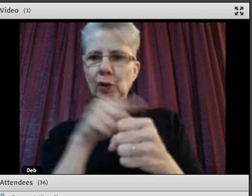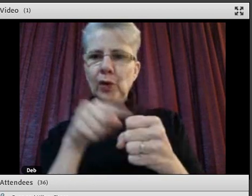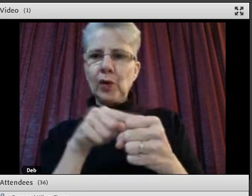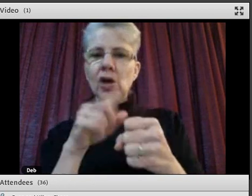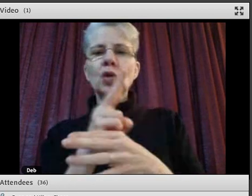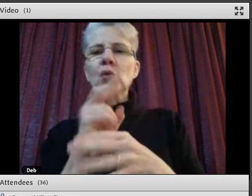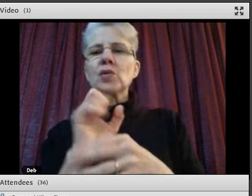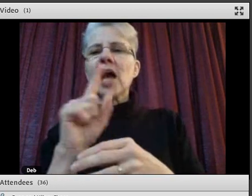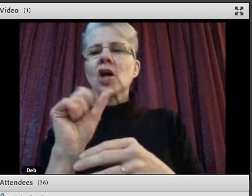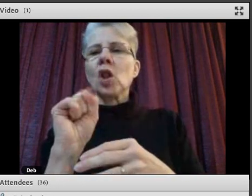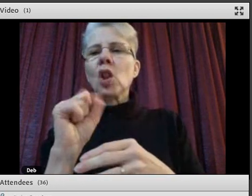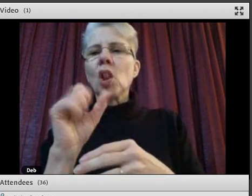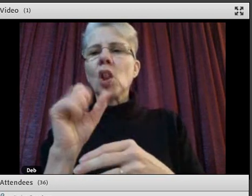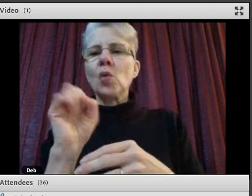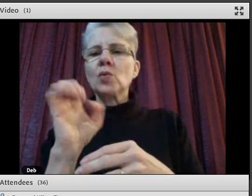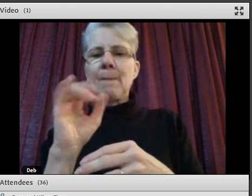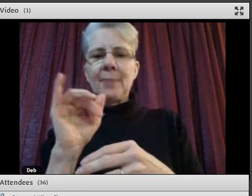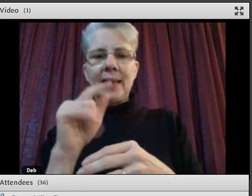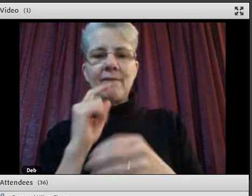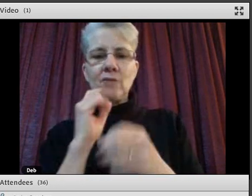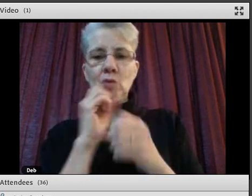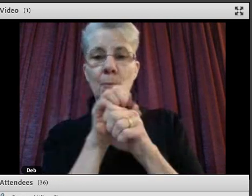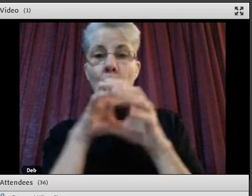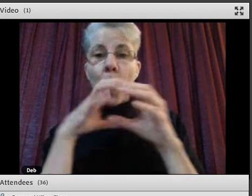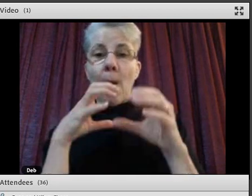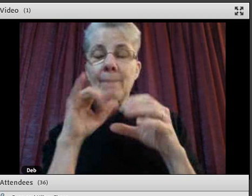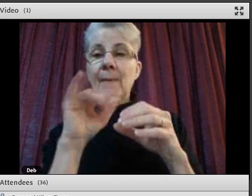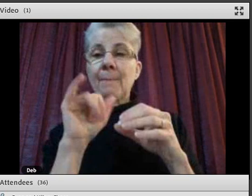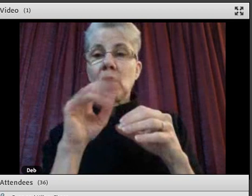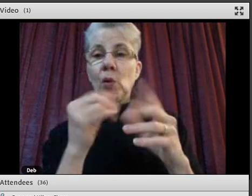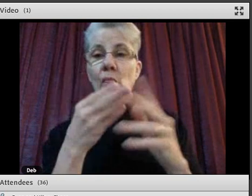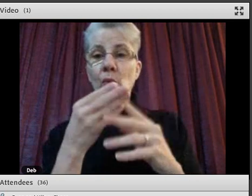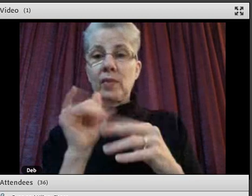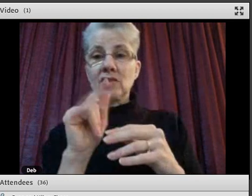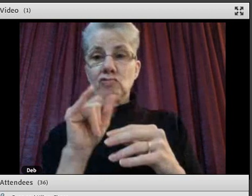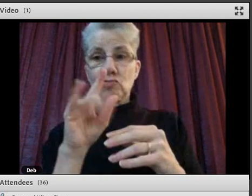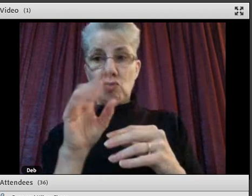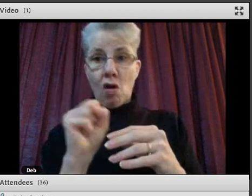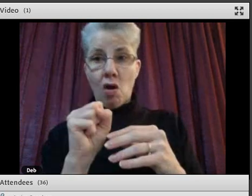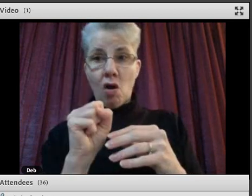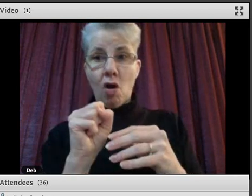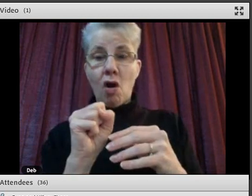I recommend using a clothespin after you blow the balloon up.